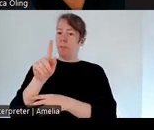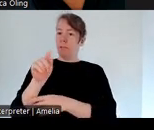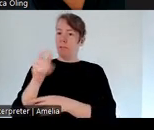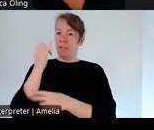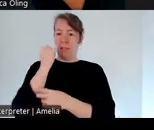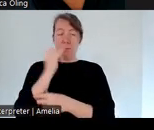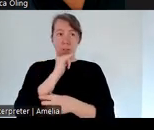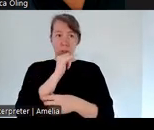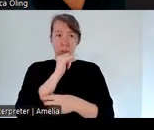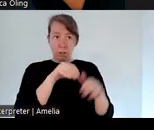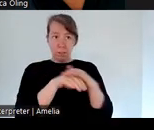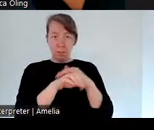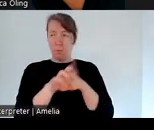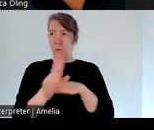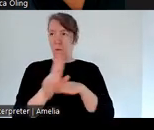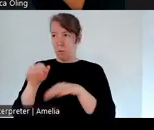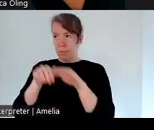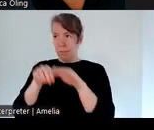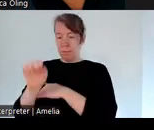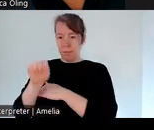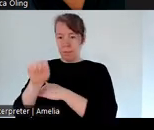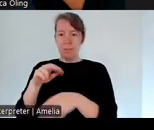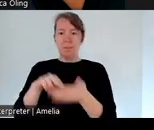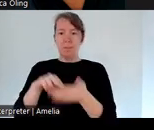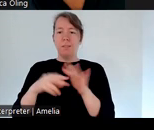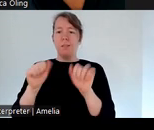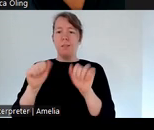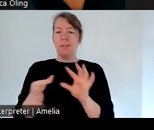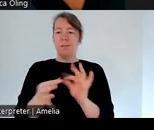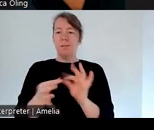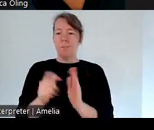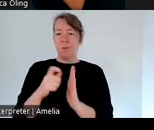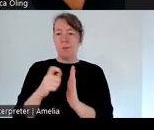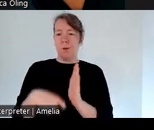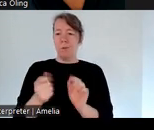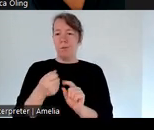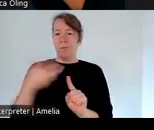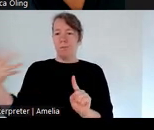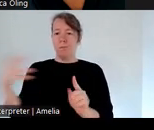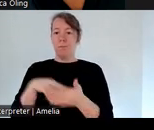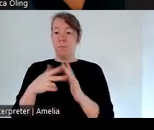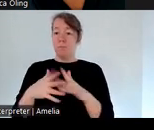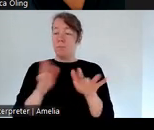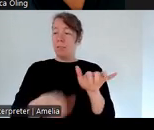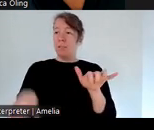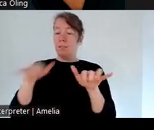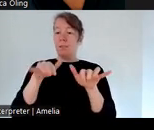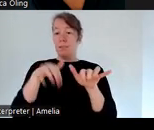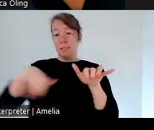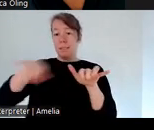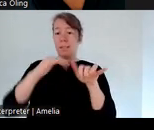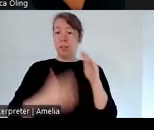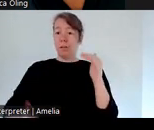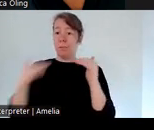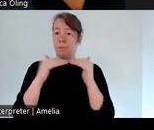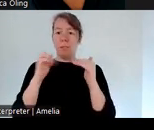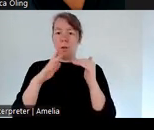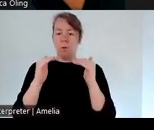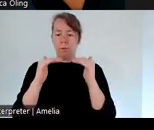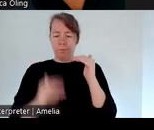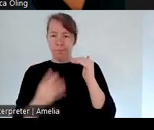to offer more information about how they're either meeting that standard or not meeting that particular, um, WCAG, um, success criteria.